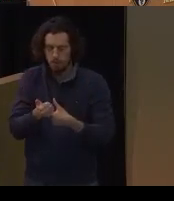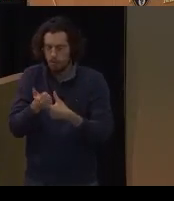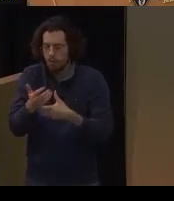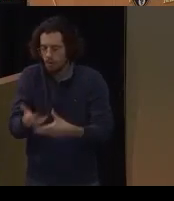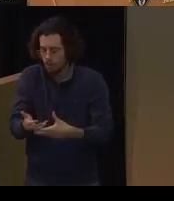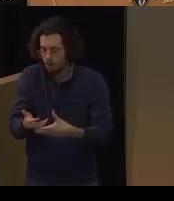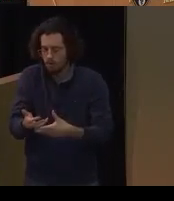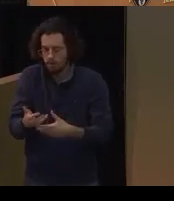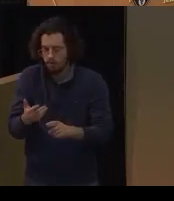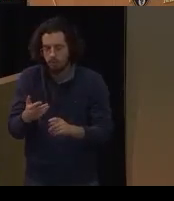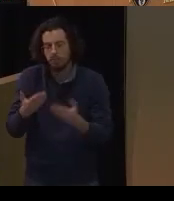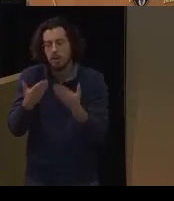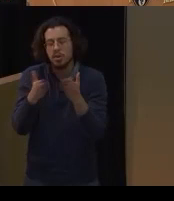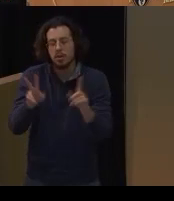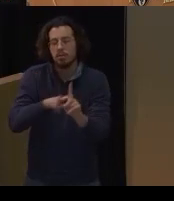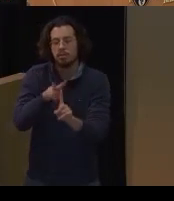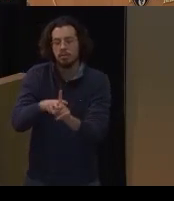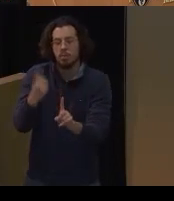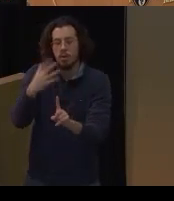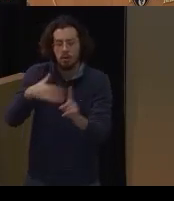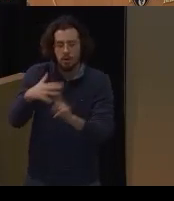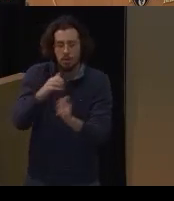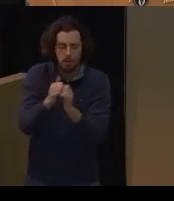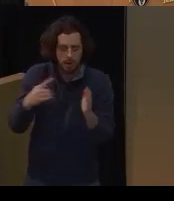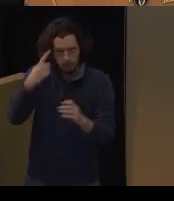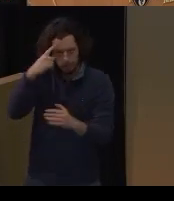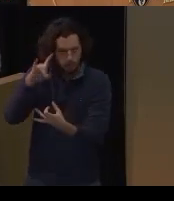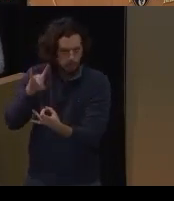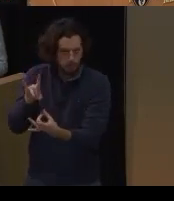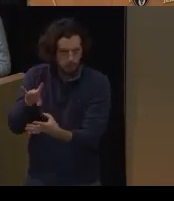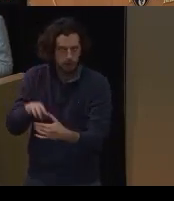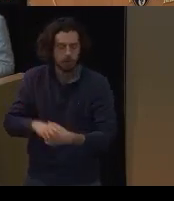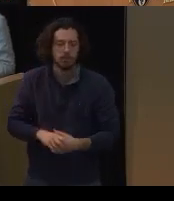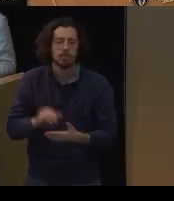context without neurofeedback being provided in a way that leads to volitional control